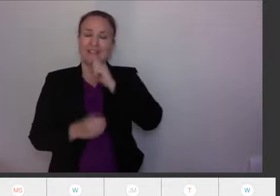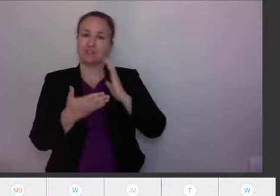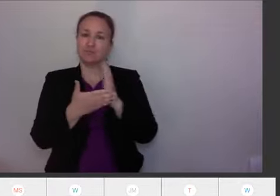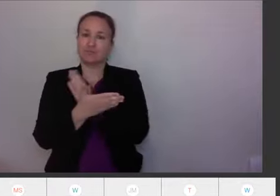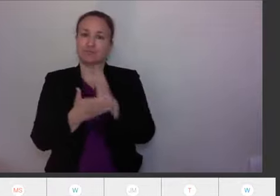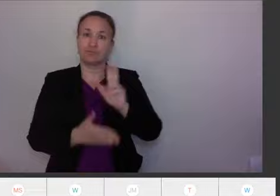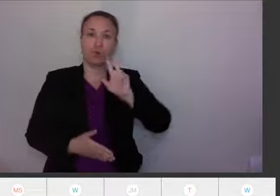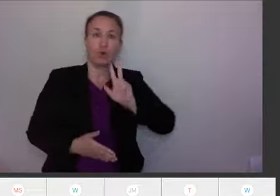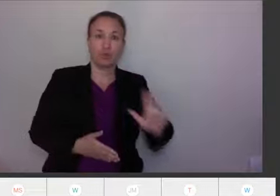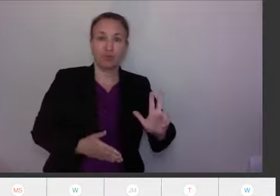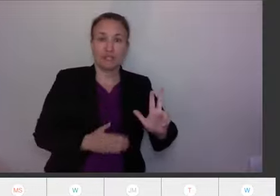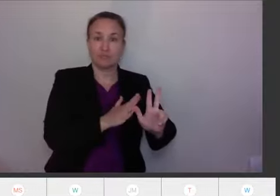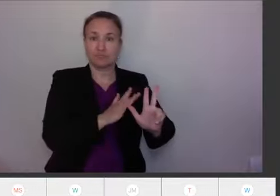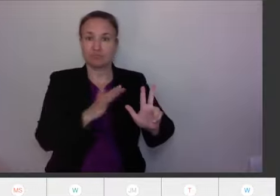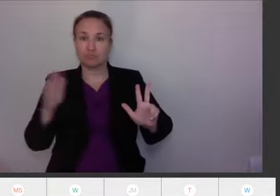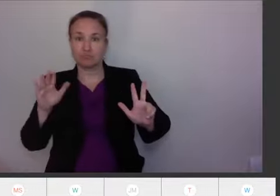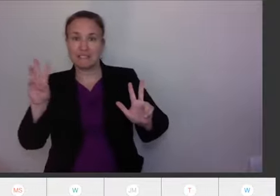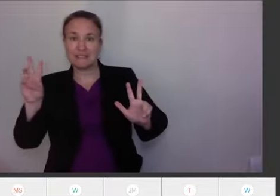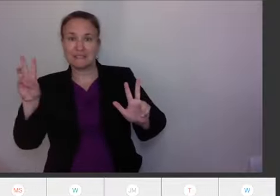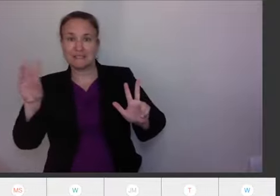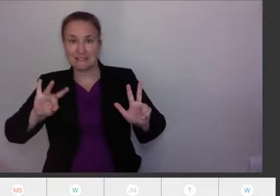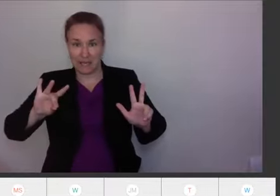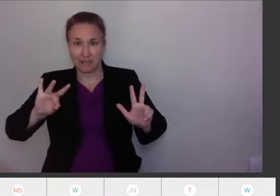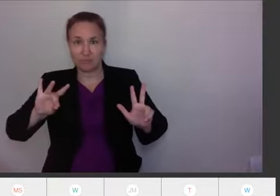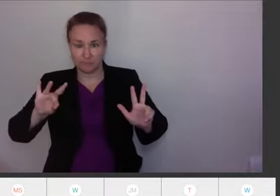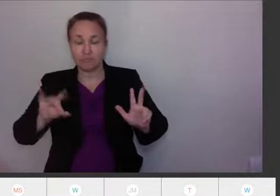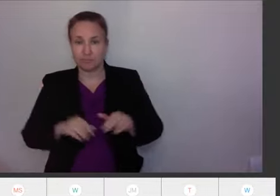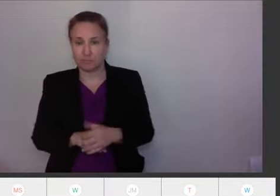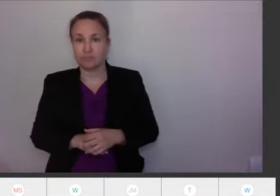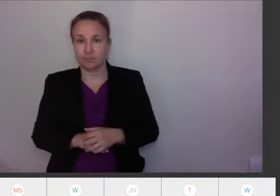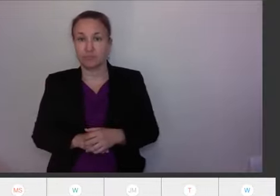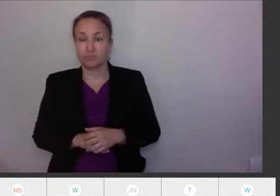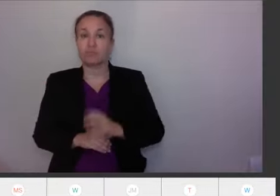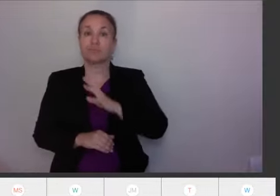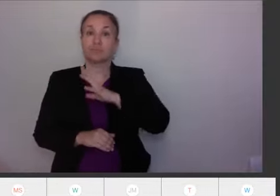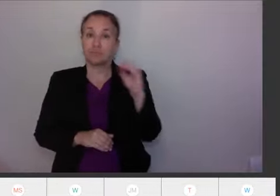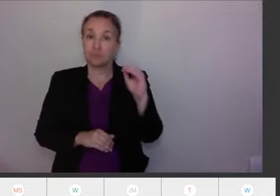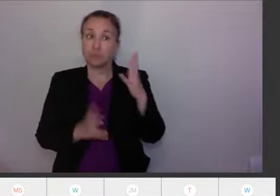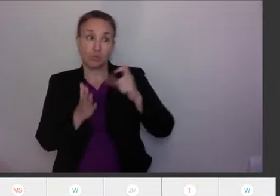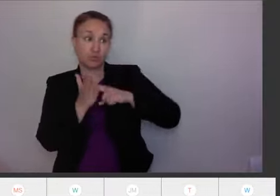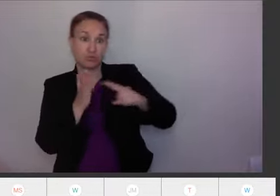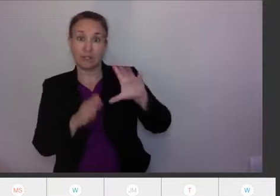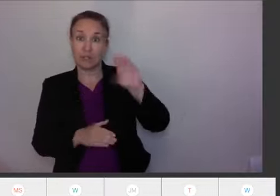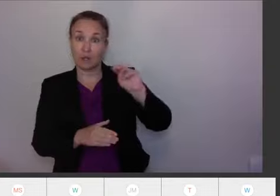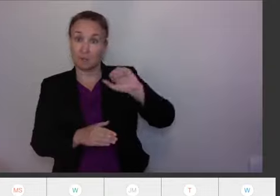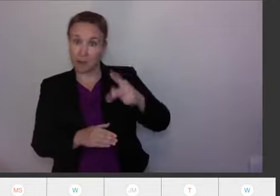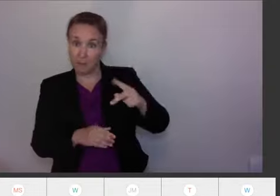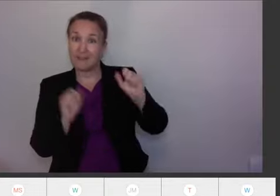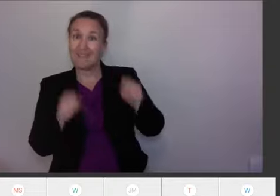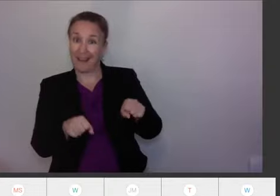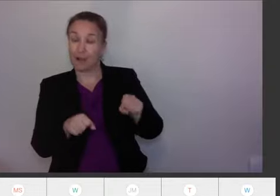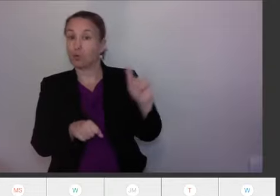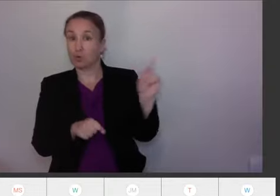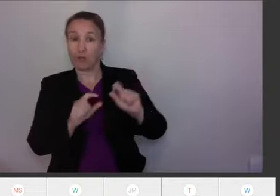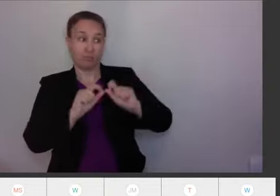years old to 68 years old and you can always check our county map at